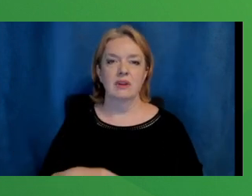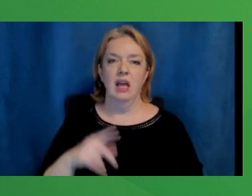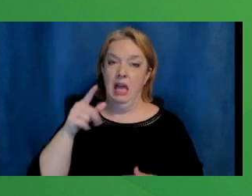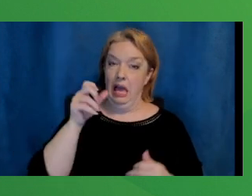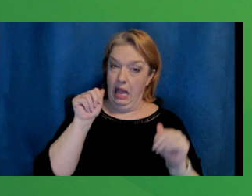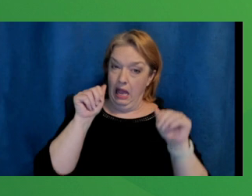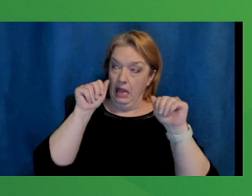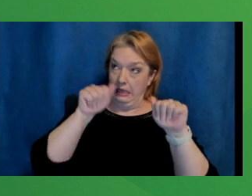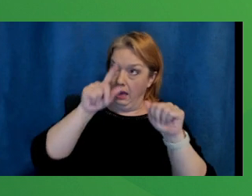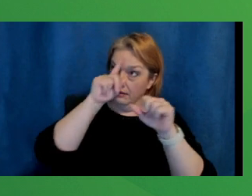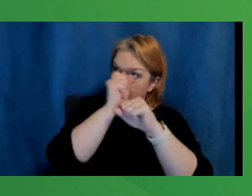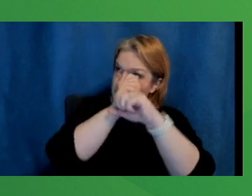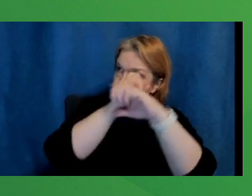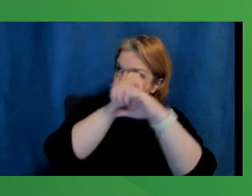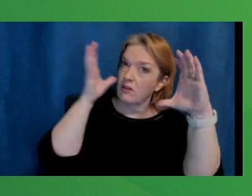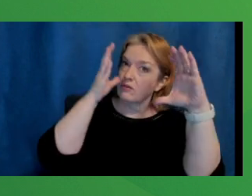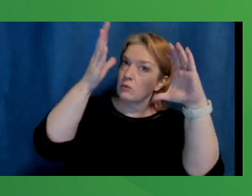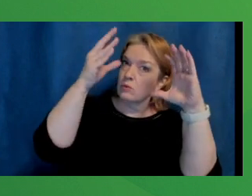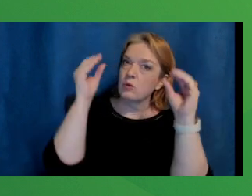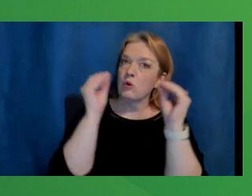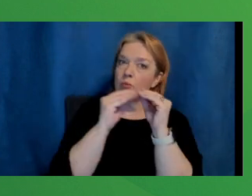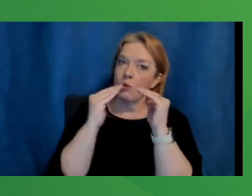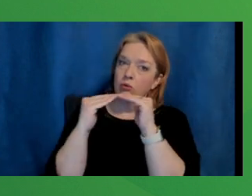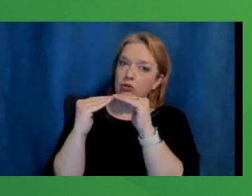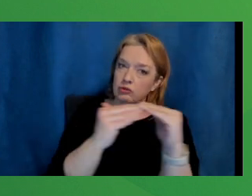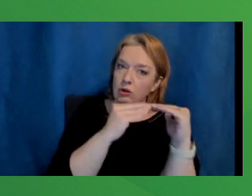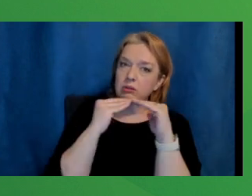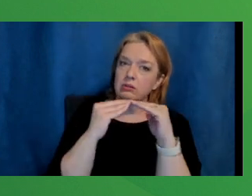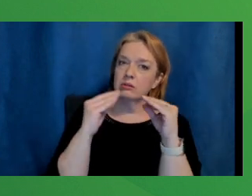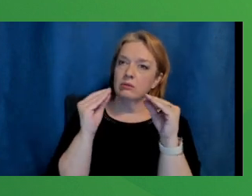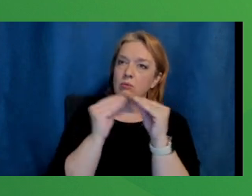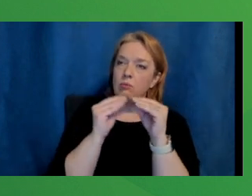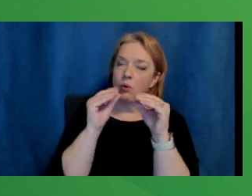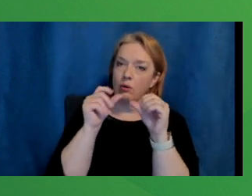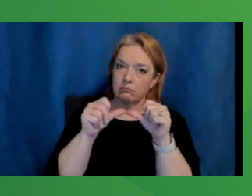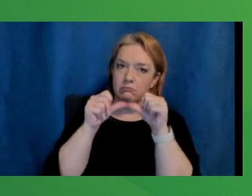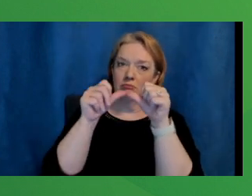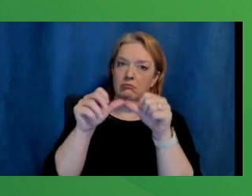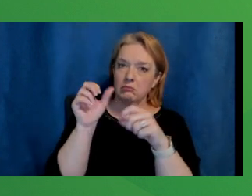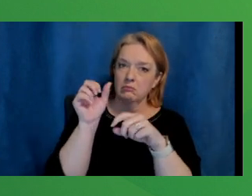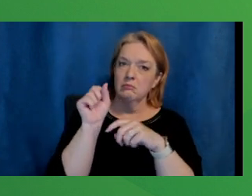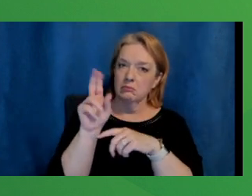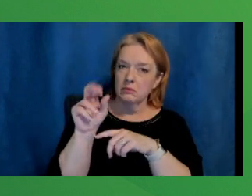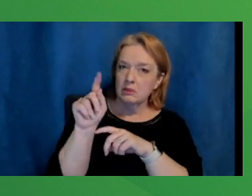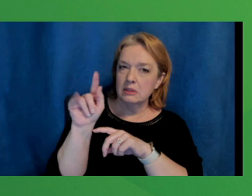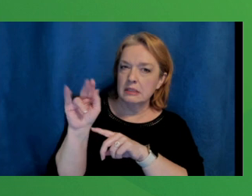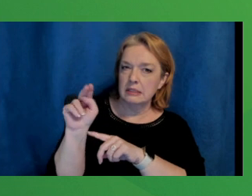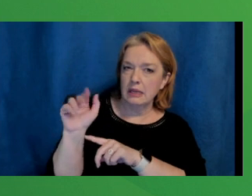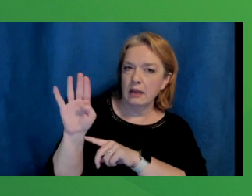And researchers suggest that if you're able to imagine a sustainable and just world, perhaps you